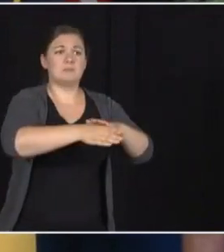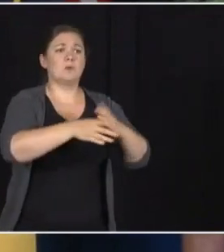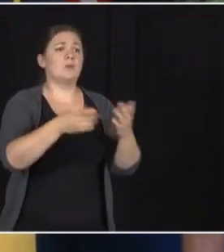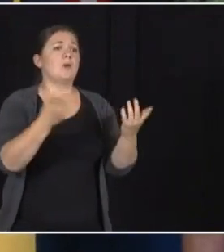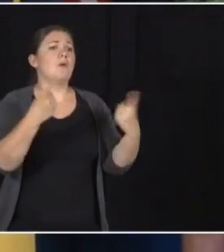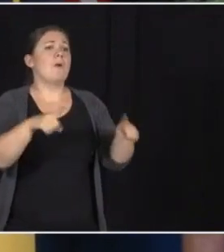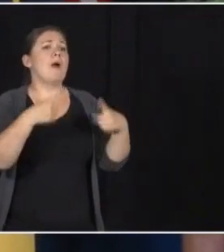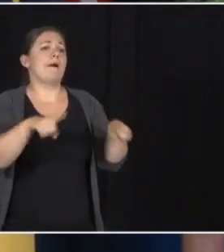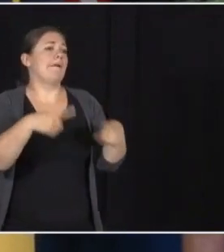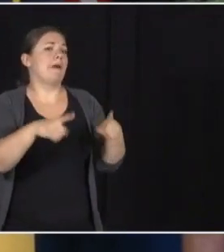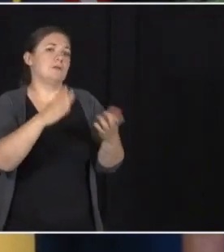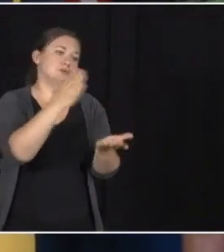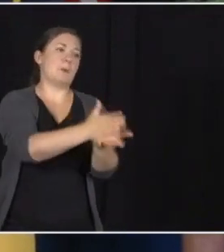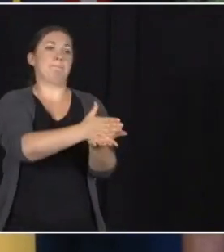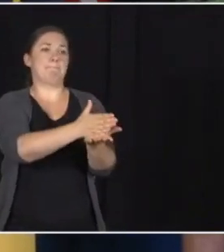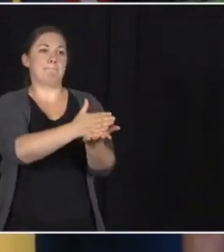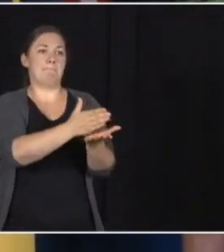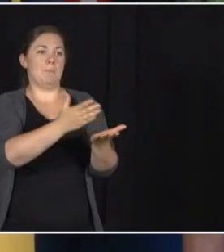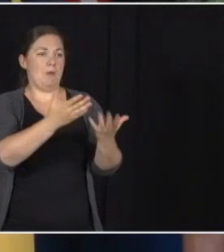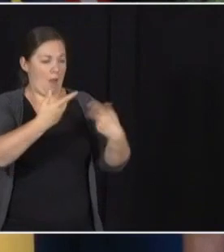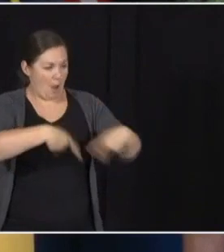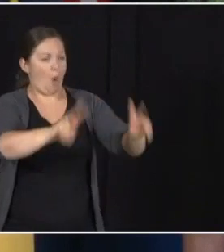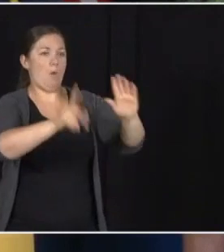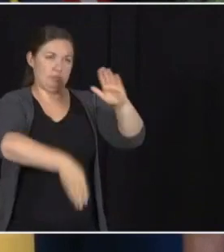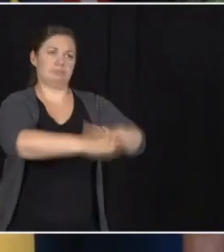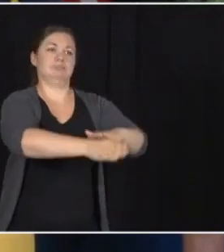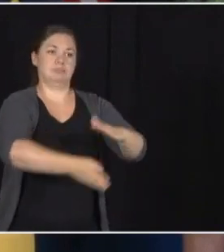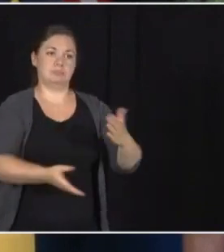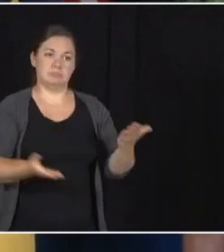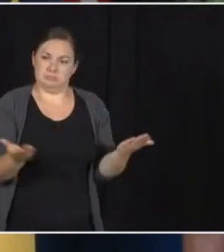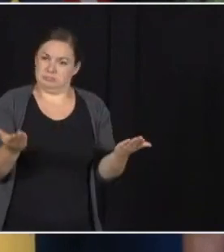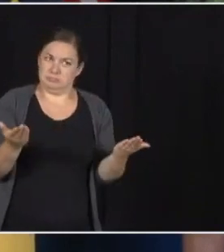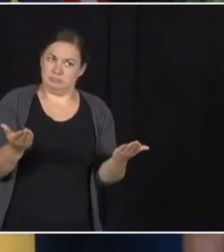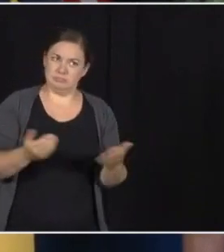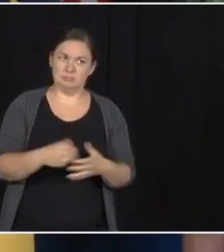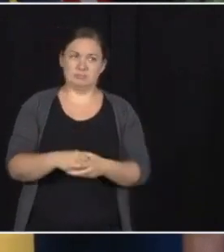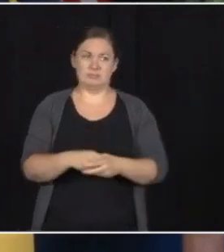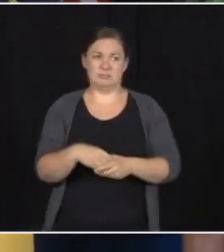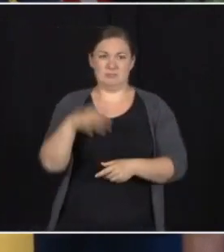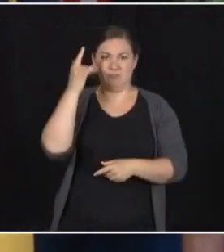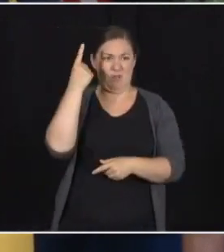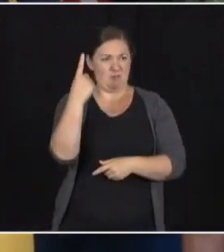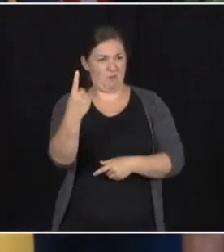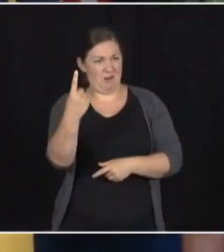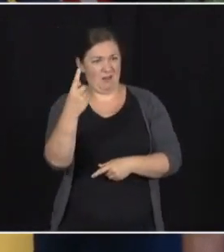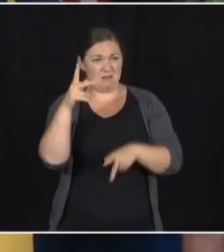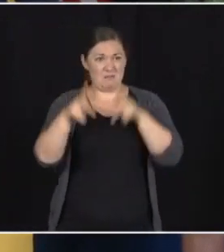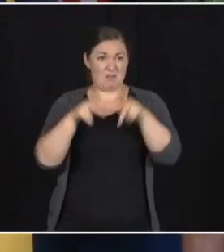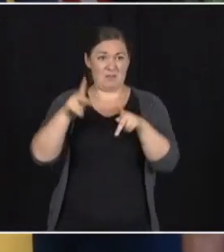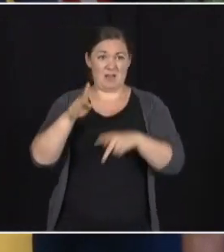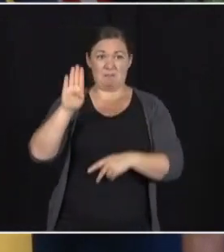band get lifted? One colour to our news station from Barry said that